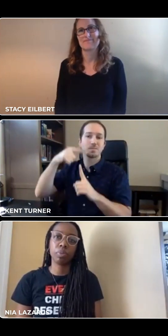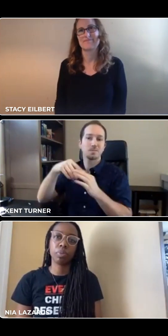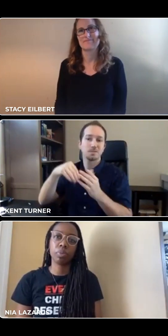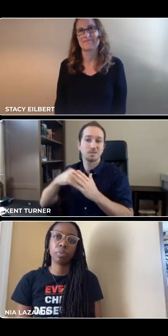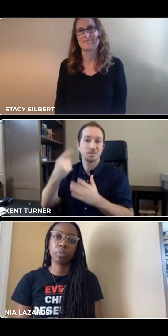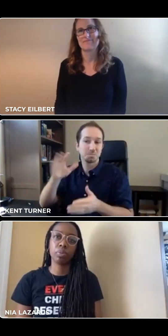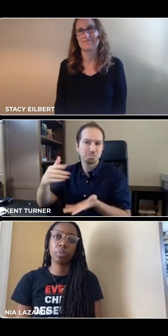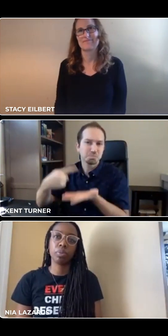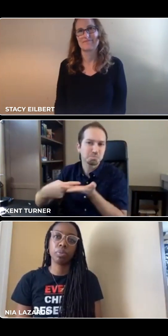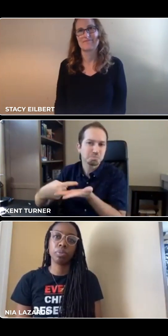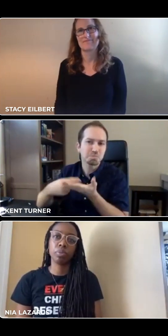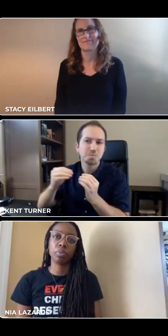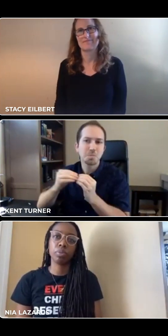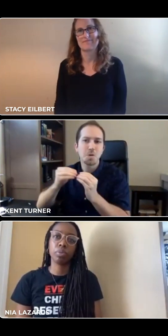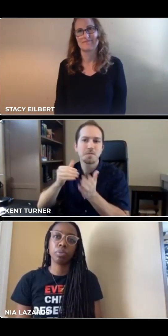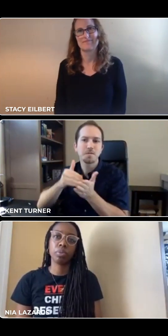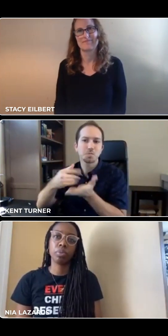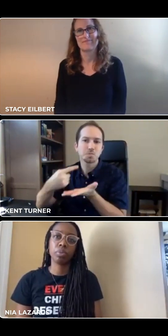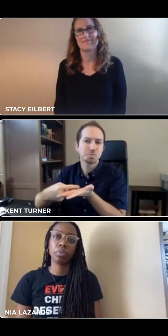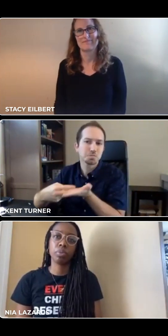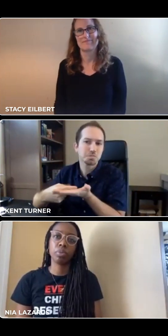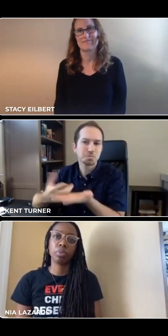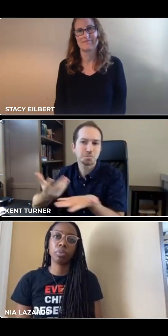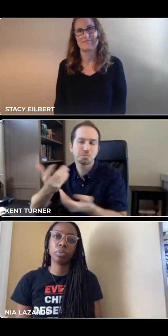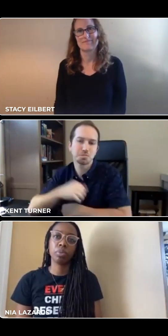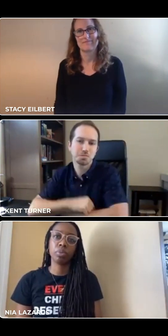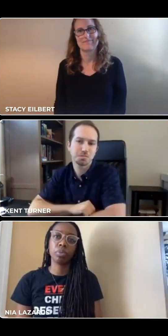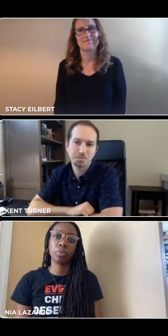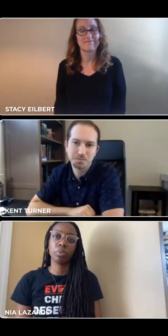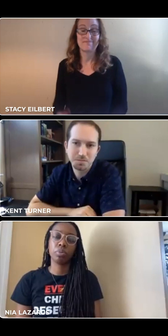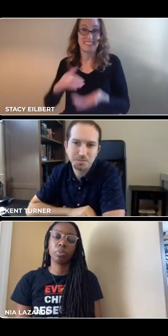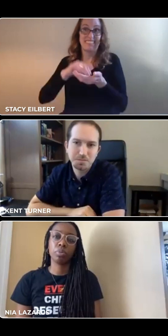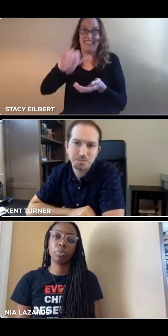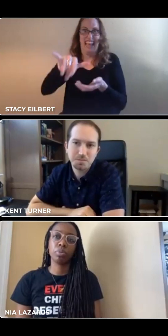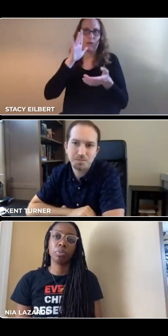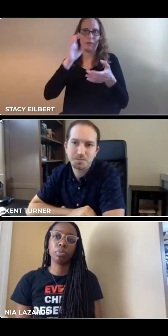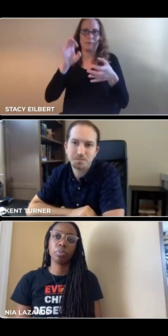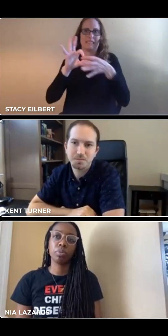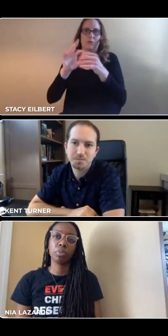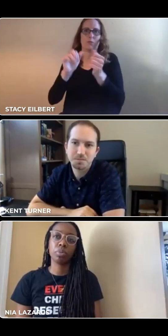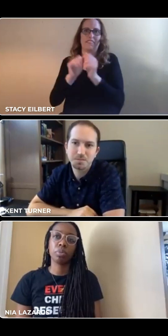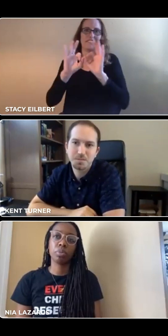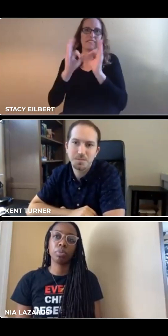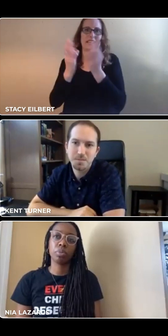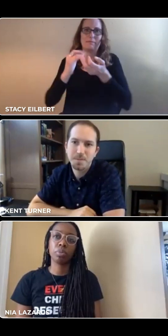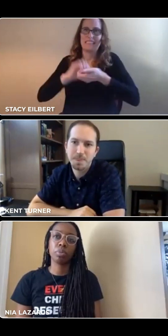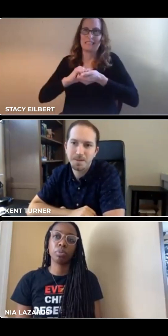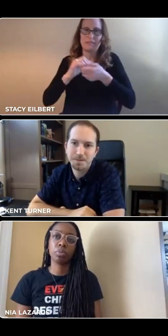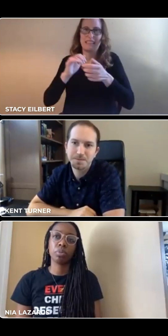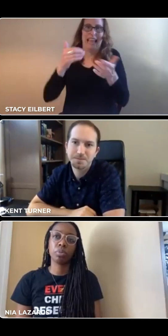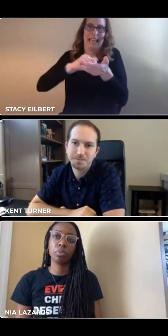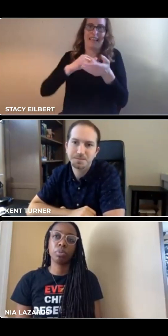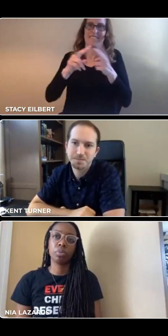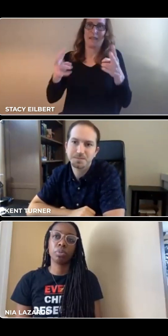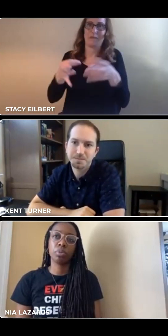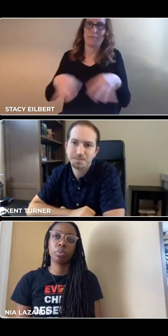familiar with how the IEP works. But, this is a great time to capitalize on the moment and be able to get them really fully engulfed in the IEP itself.